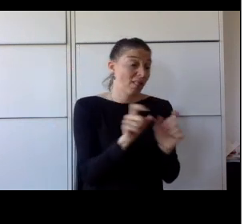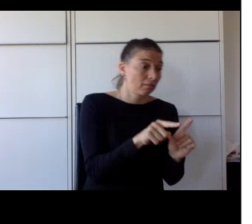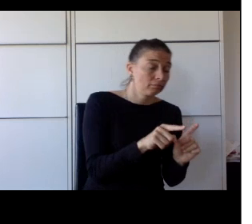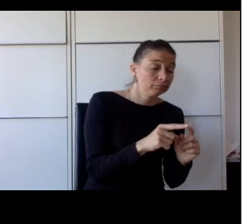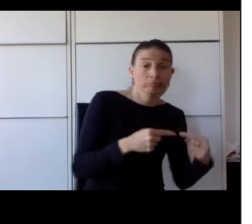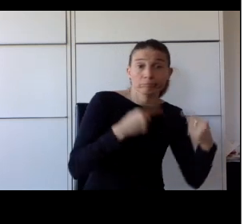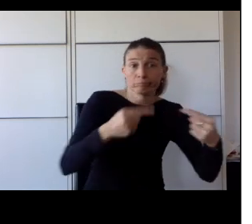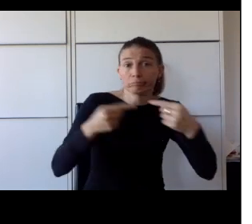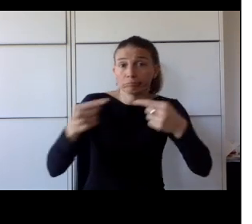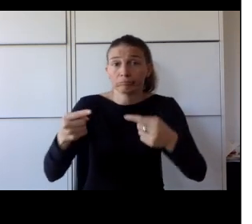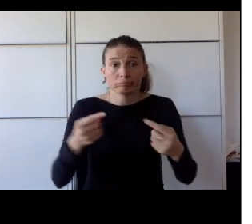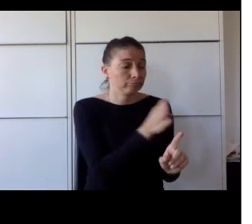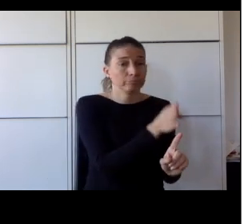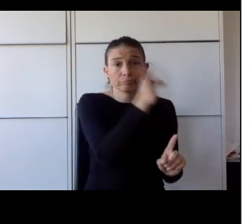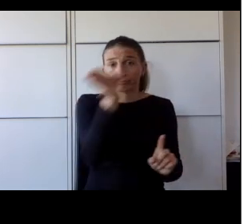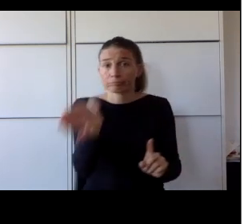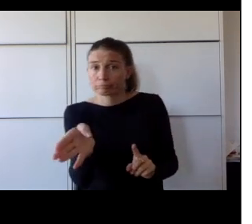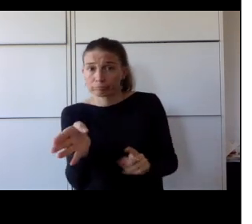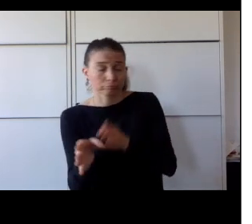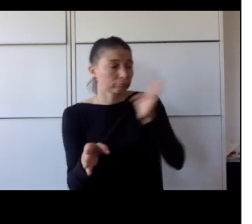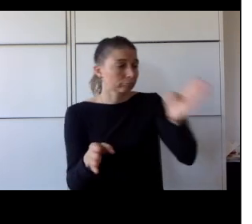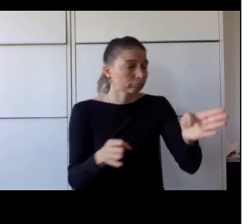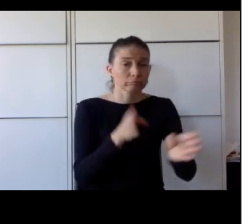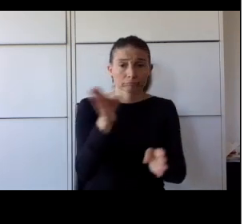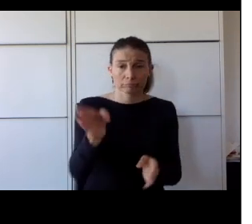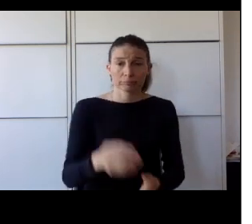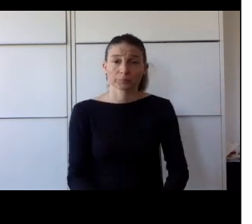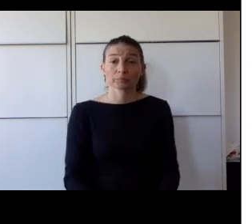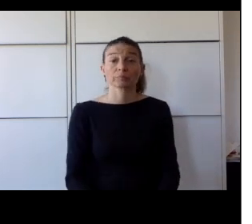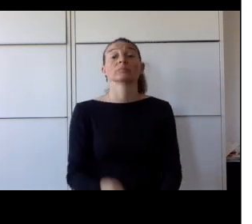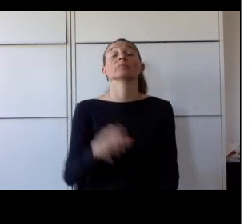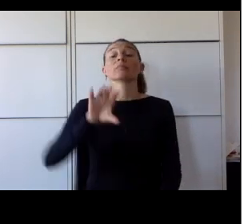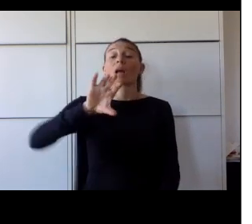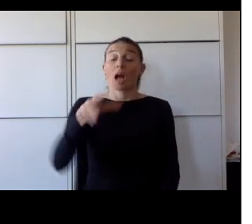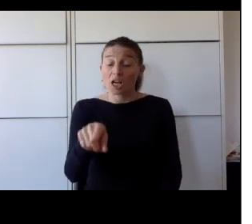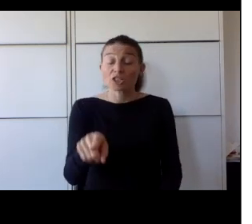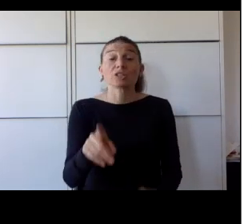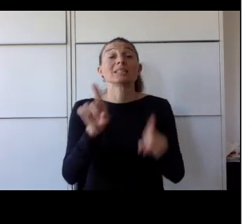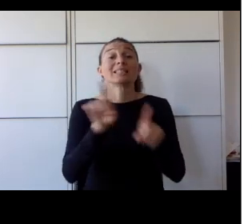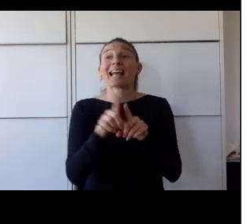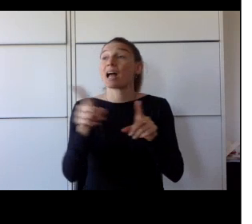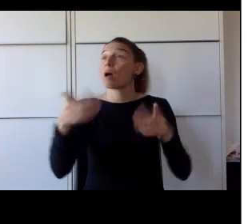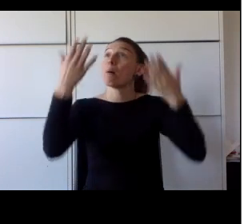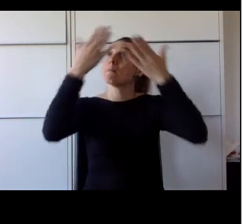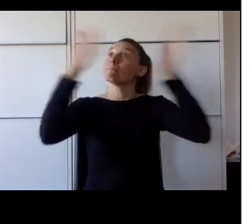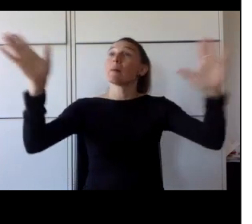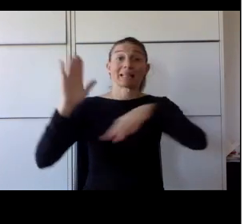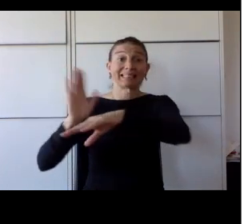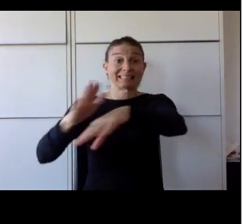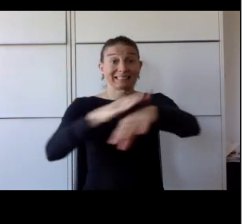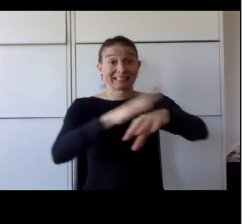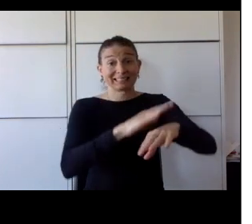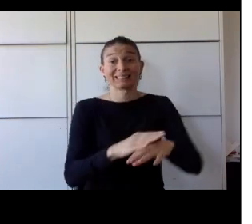Countries must also ensure that public warnings on emergencies and disasters they are transmitted by providers